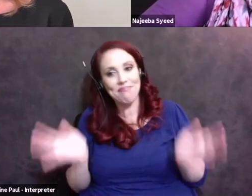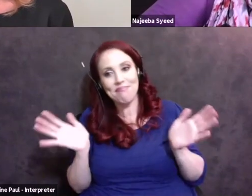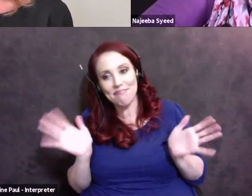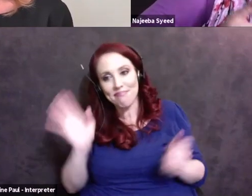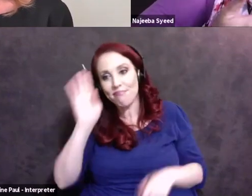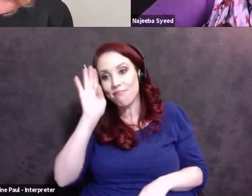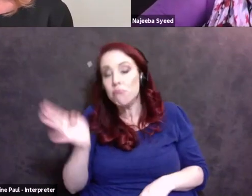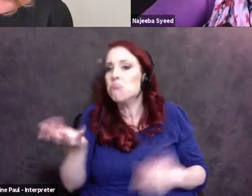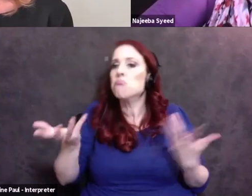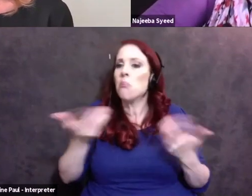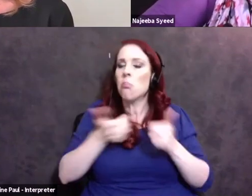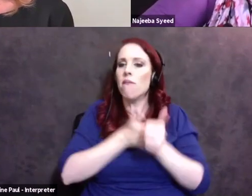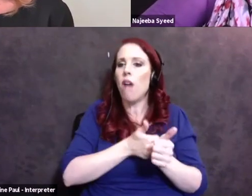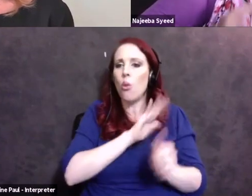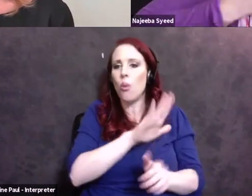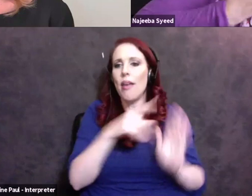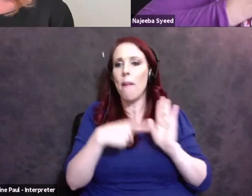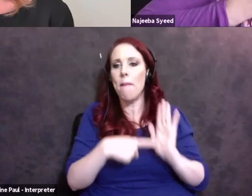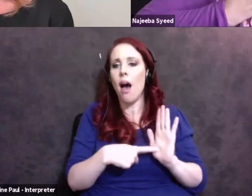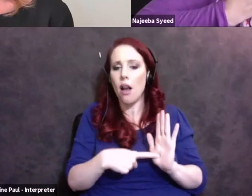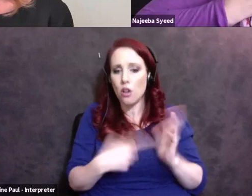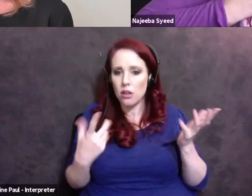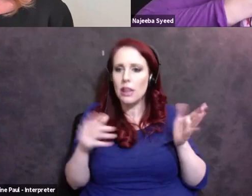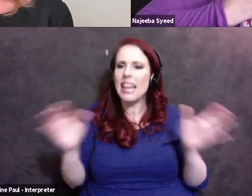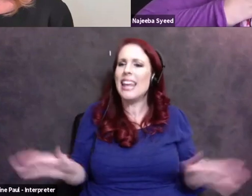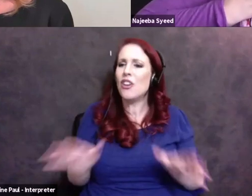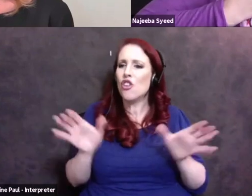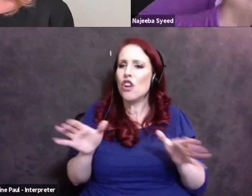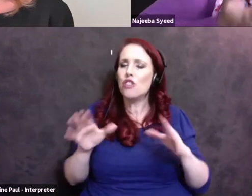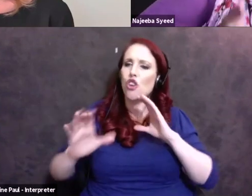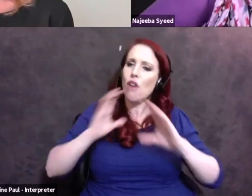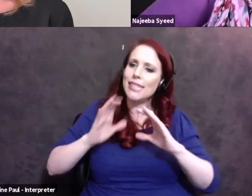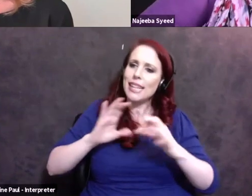I would encourage us to have conversations around physical space, how we relate to each